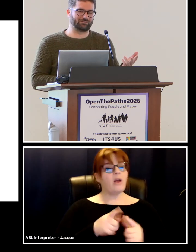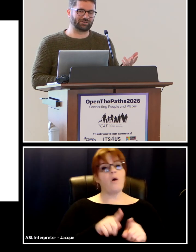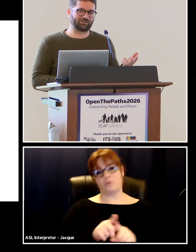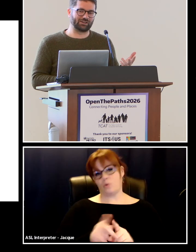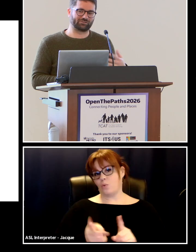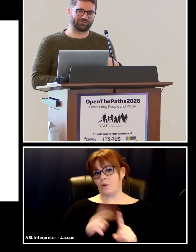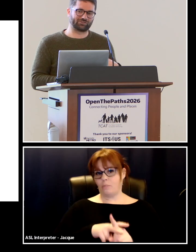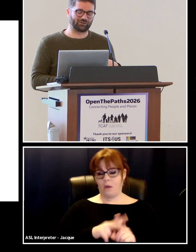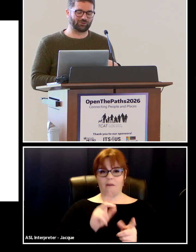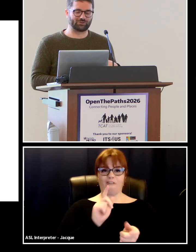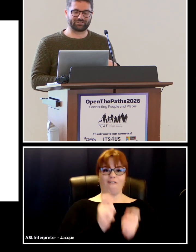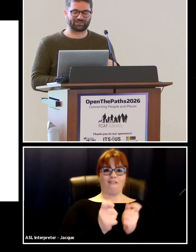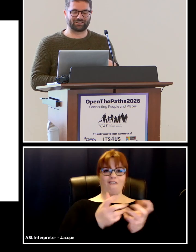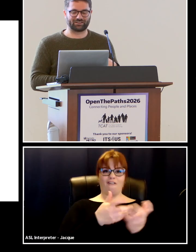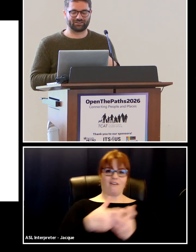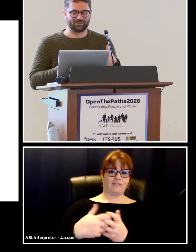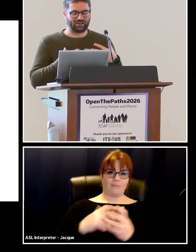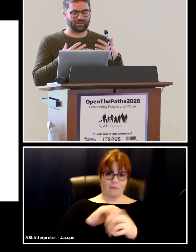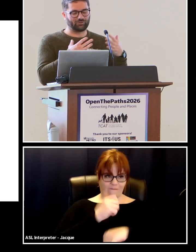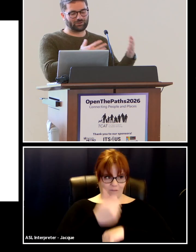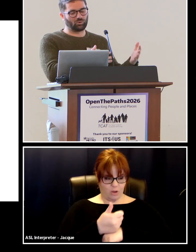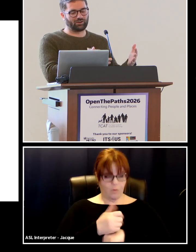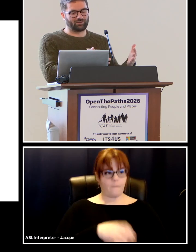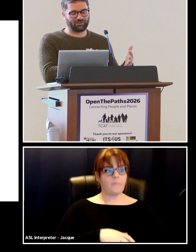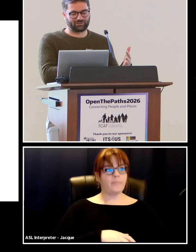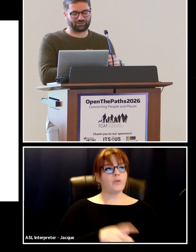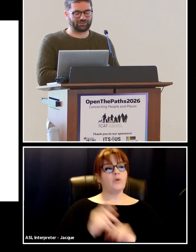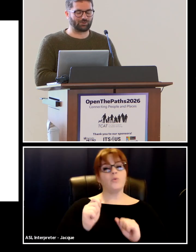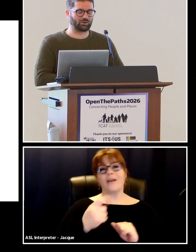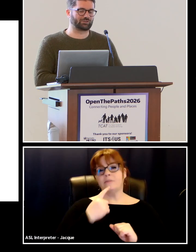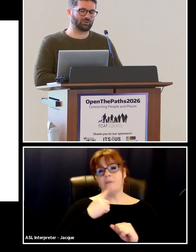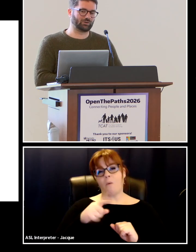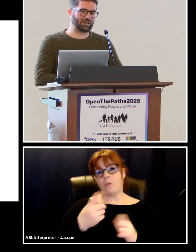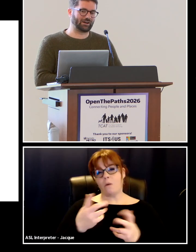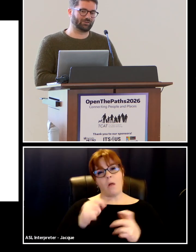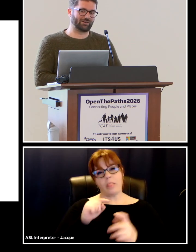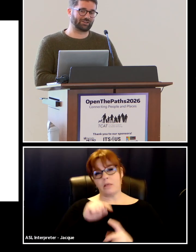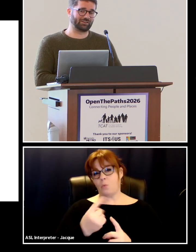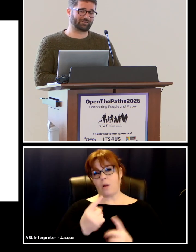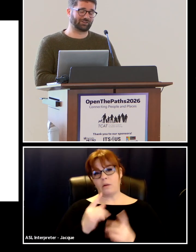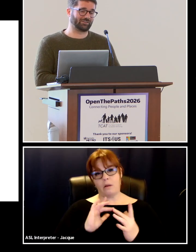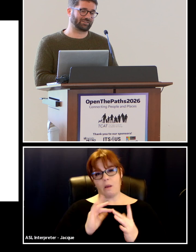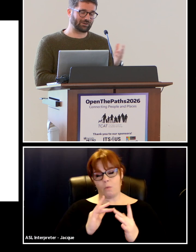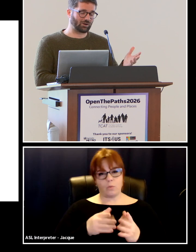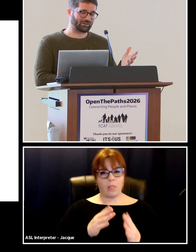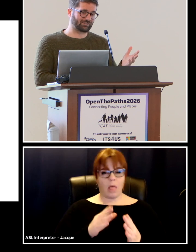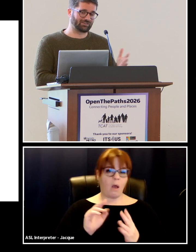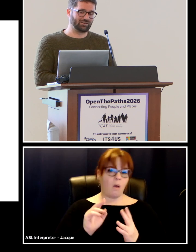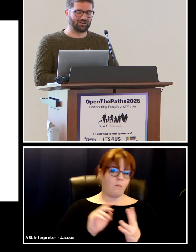configurations. So you can say that I only want this network to allow navigation on sidewalks.